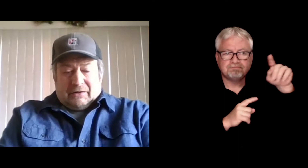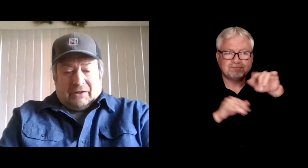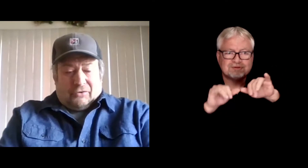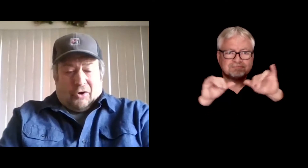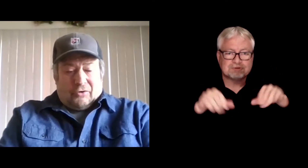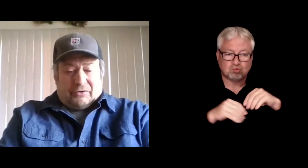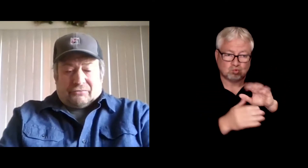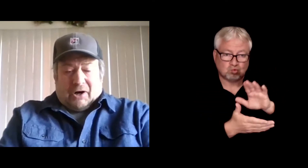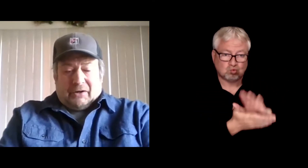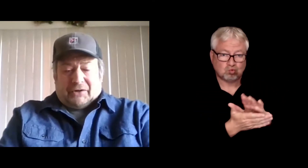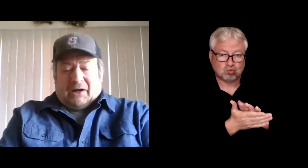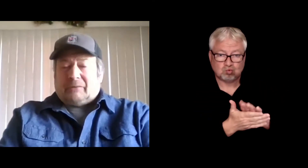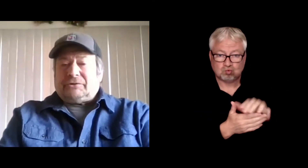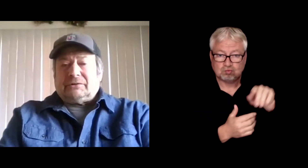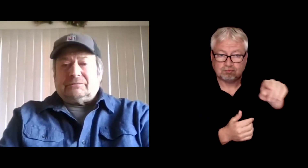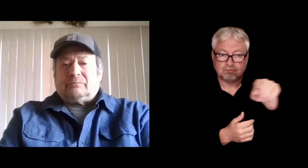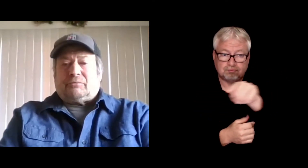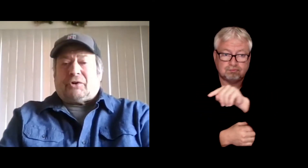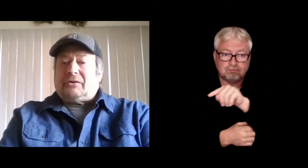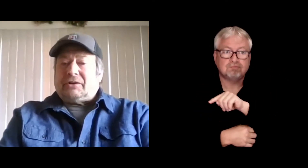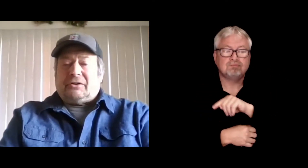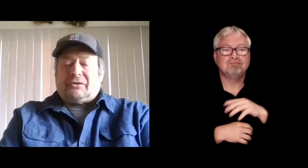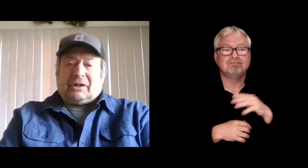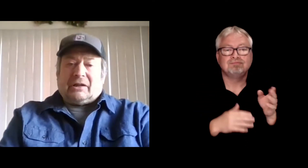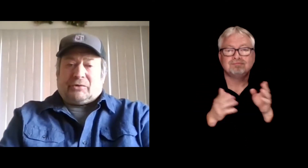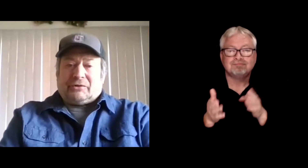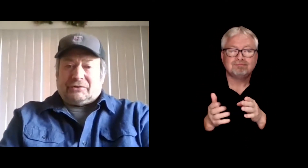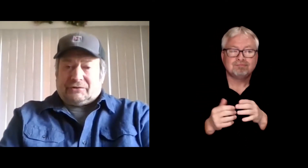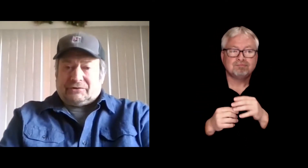getting longer trial times prior to hearing aid purchases,